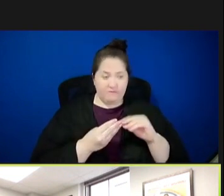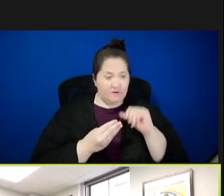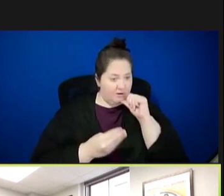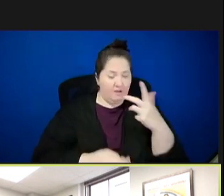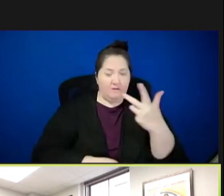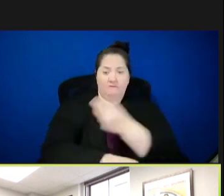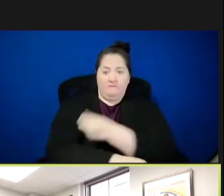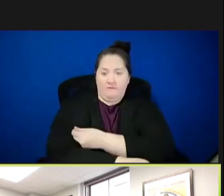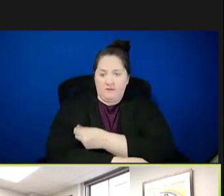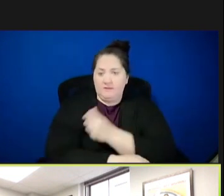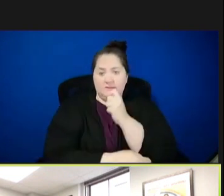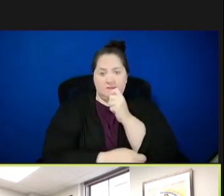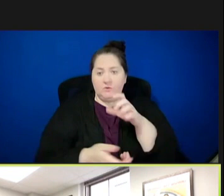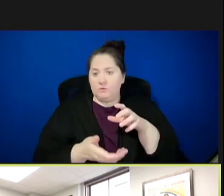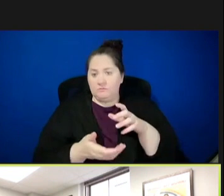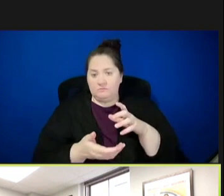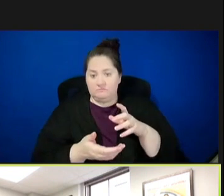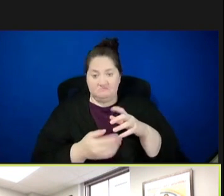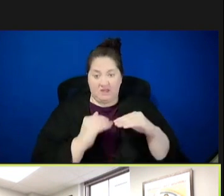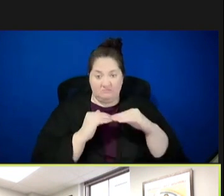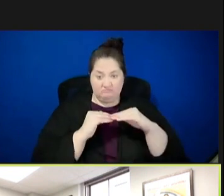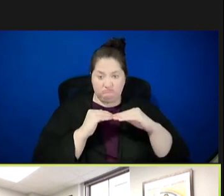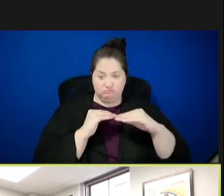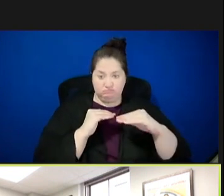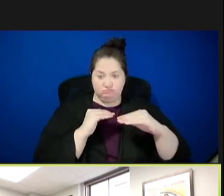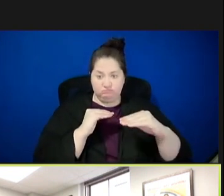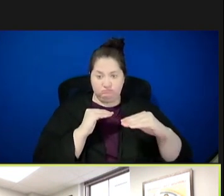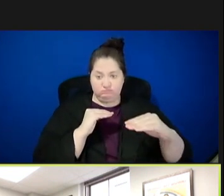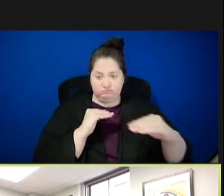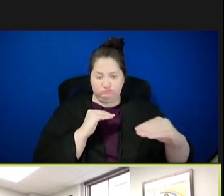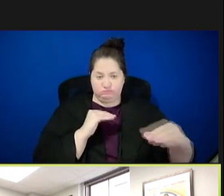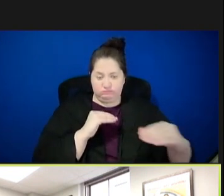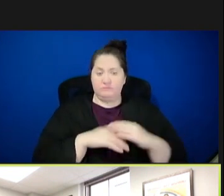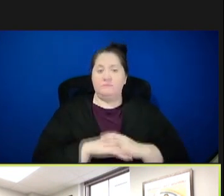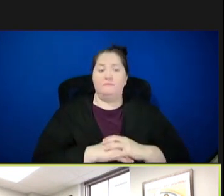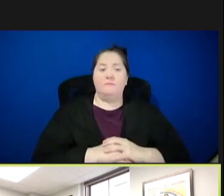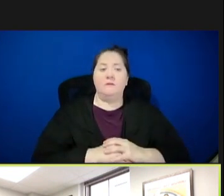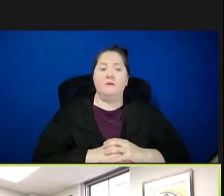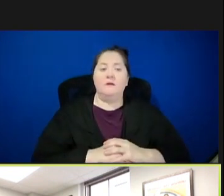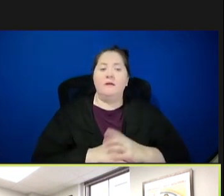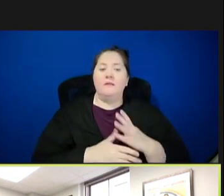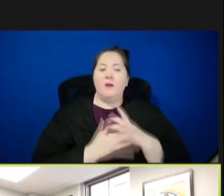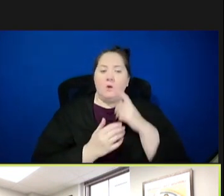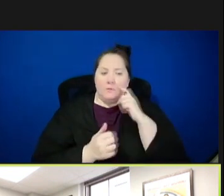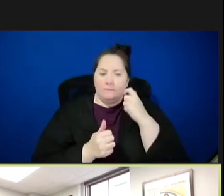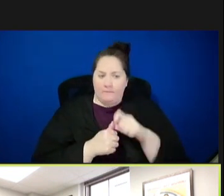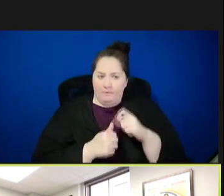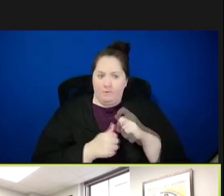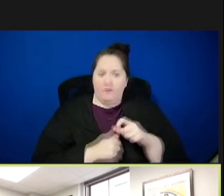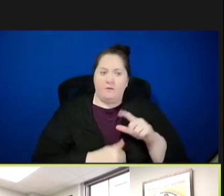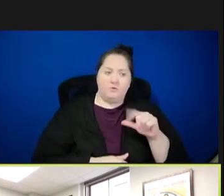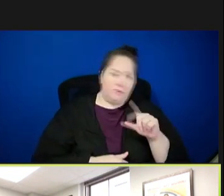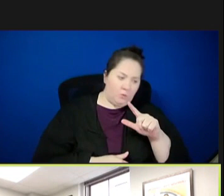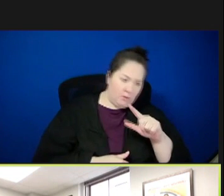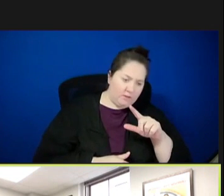did not waver for those two years and the thing that I remember about those two years was making